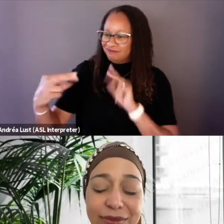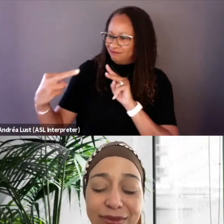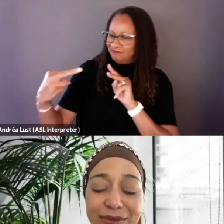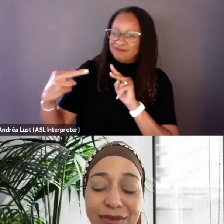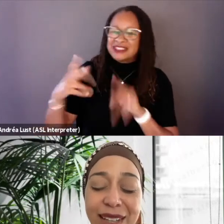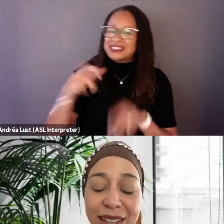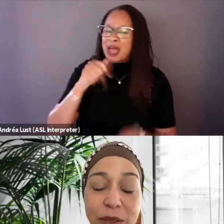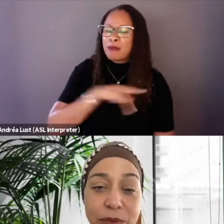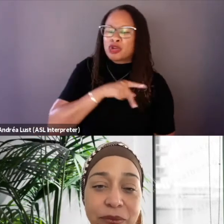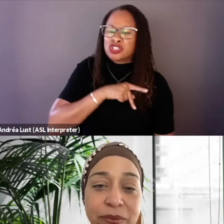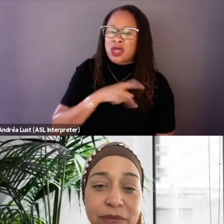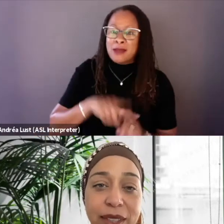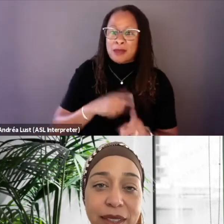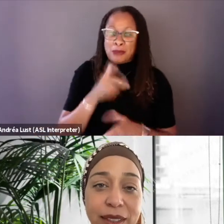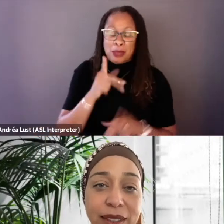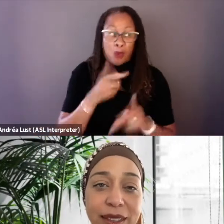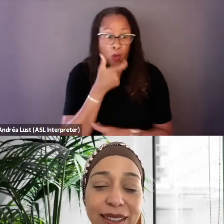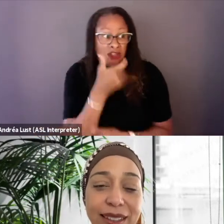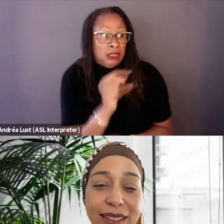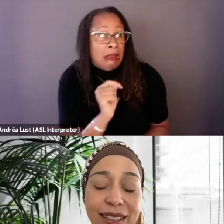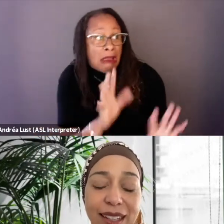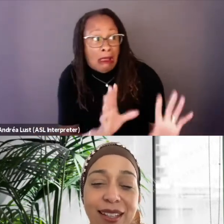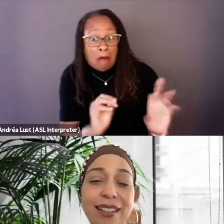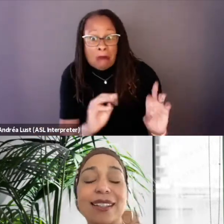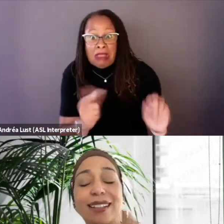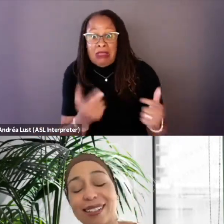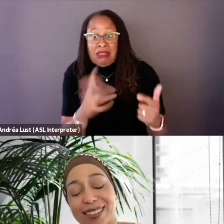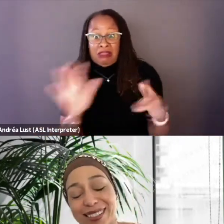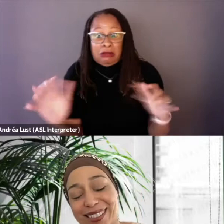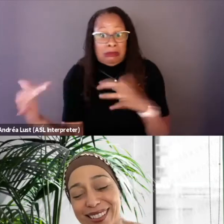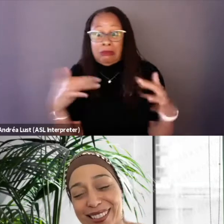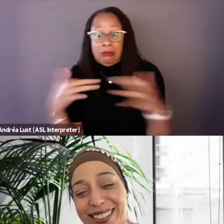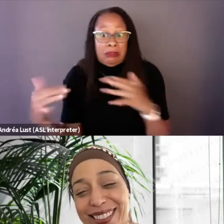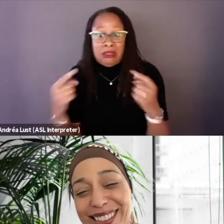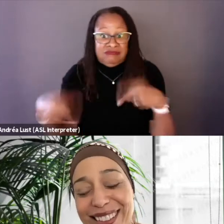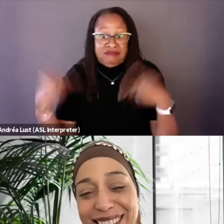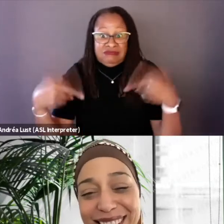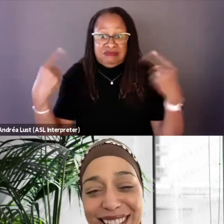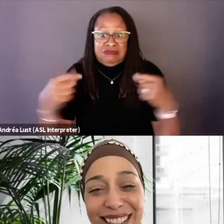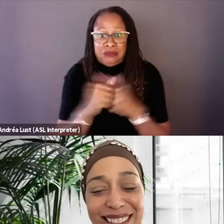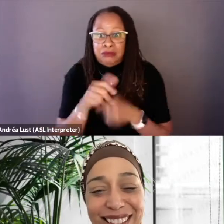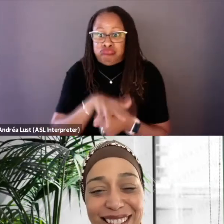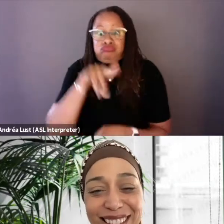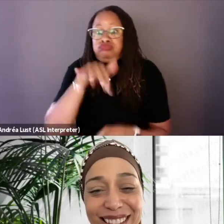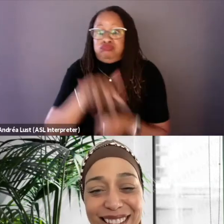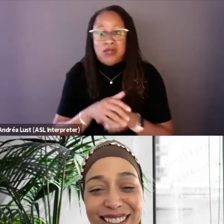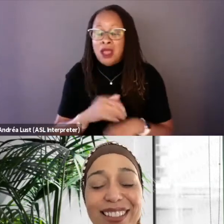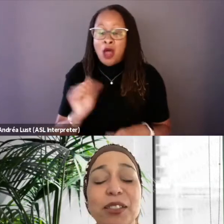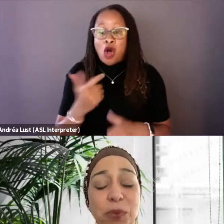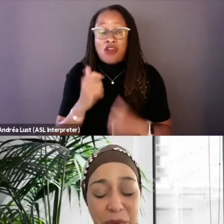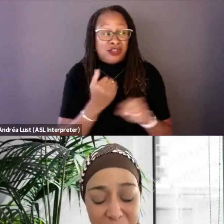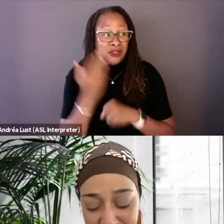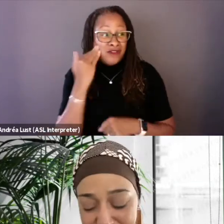but people watching they might think, oh man, you know, they're like... But I've, you know, all the years I've known Will, I've always had those kinds of discussions.